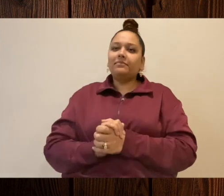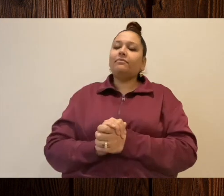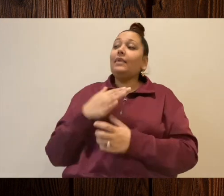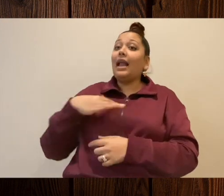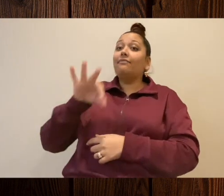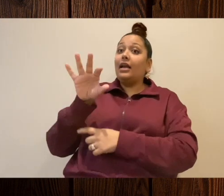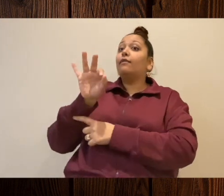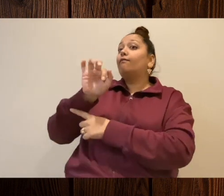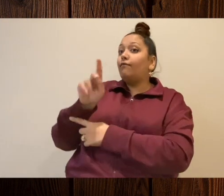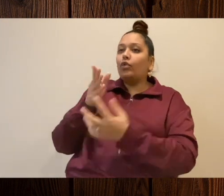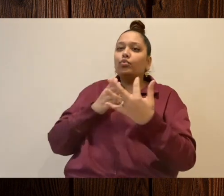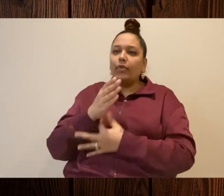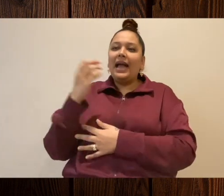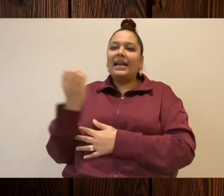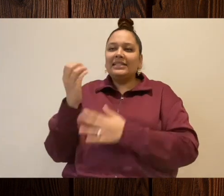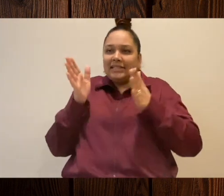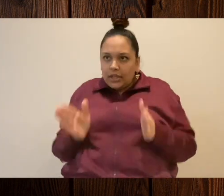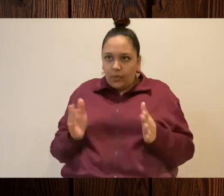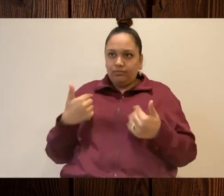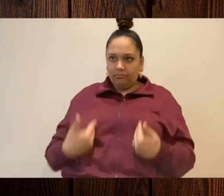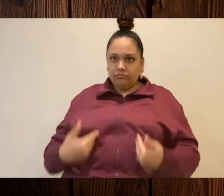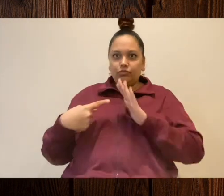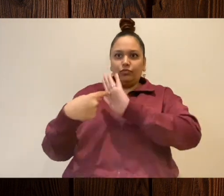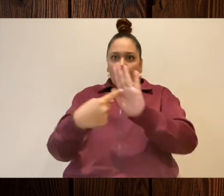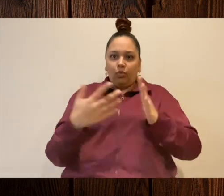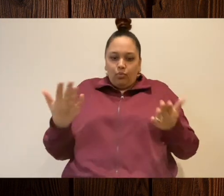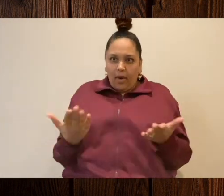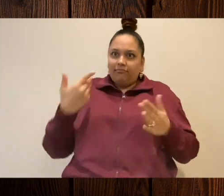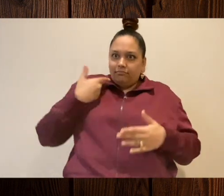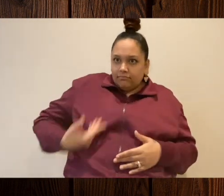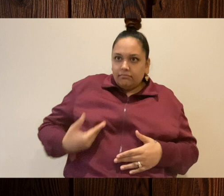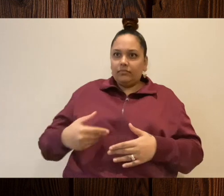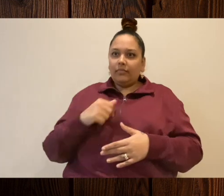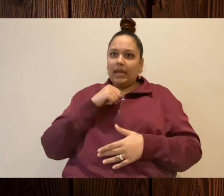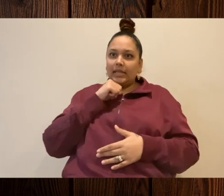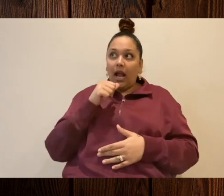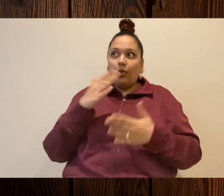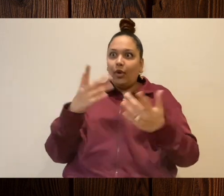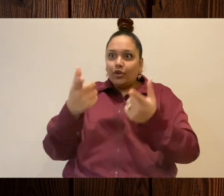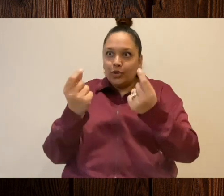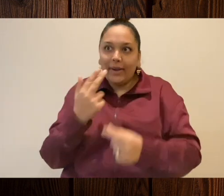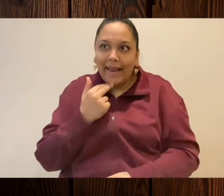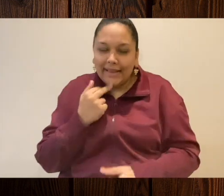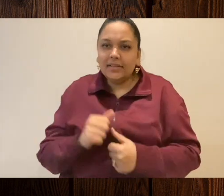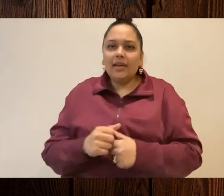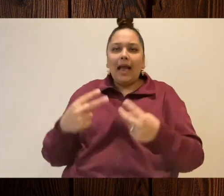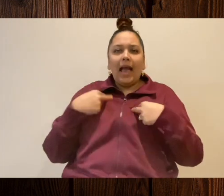don't know, was sort of put on me. ‘This is what it is, is what we're doing. It's not - what you're doing over there, whatever that is, that's definitely not folk. It's what